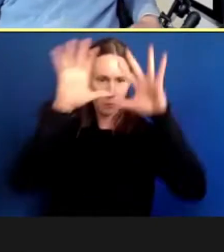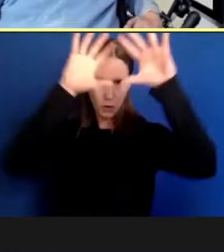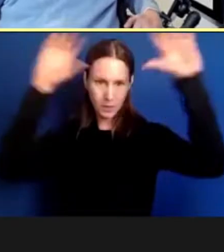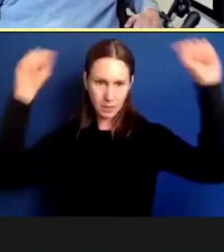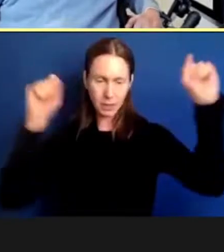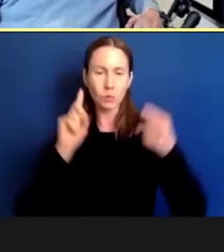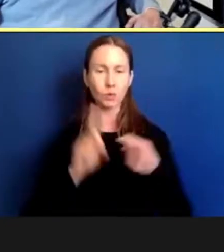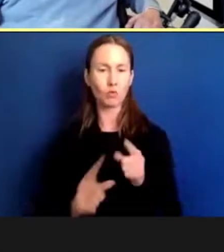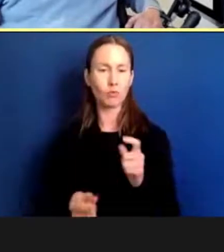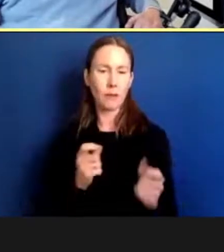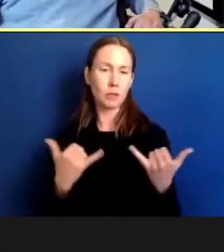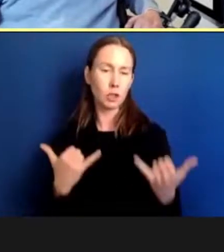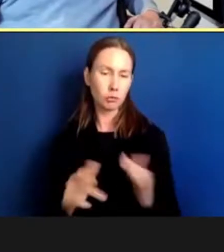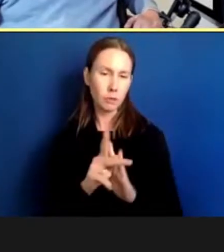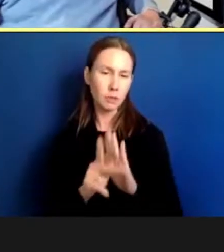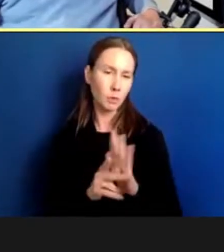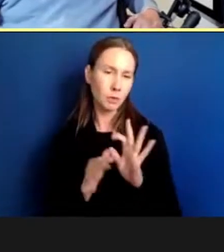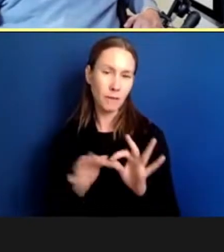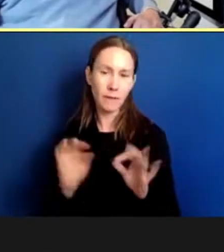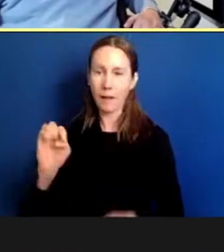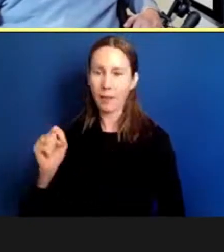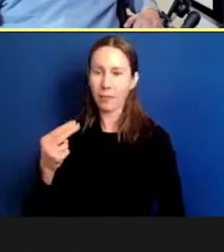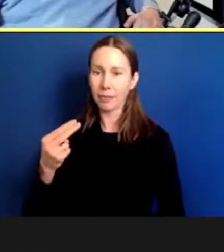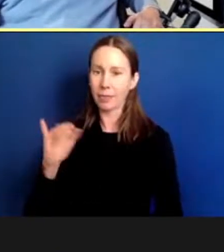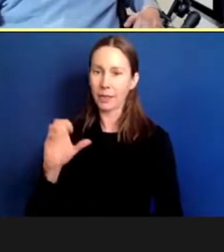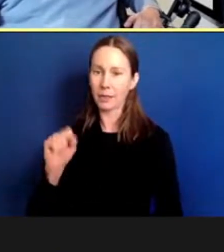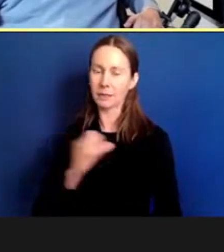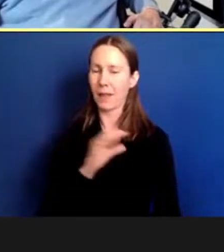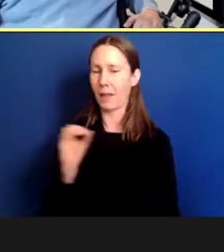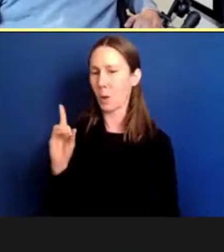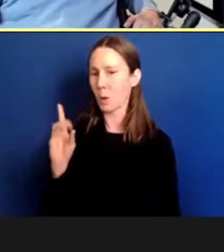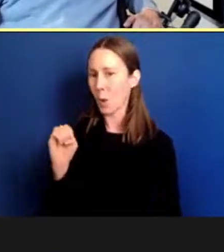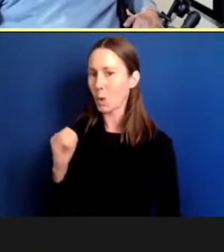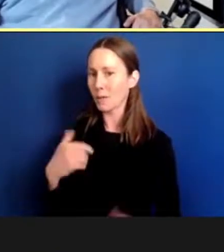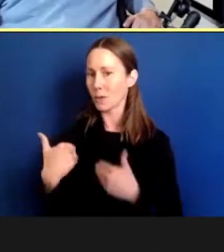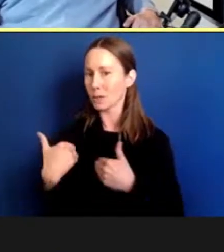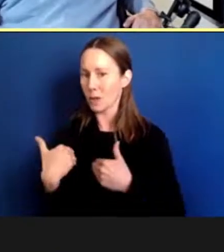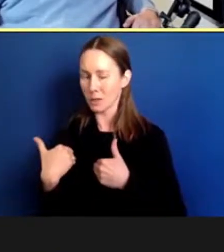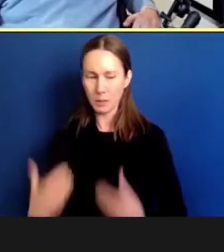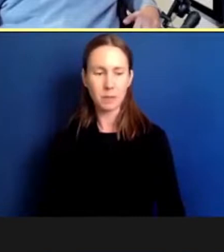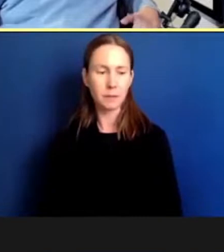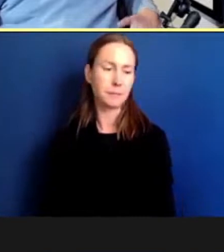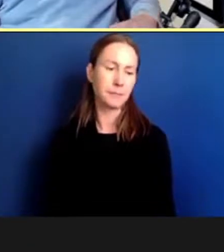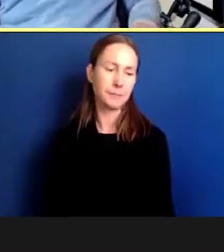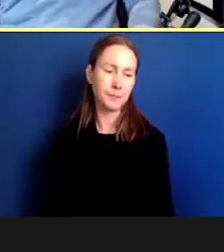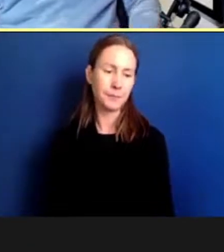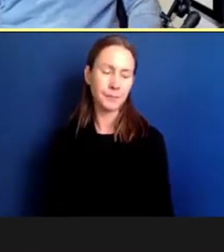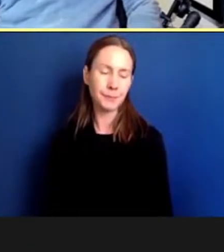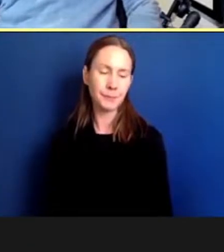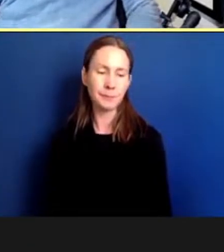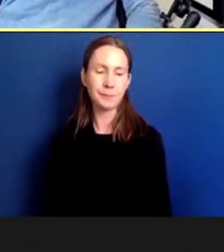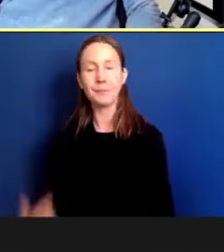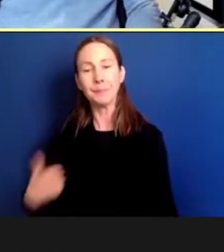Principles of Ethics and Code of Professional Responsibility. Revise them to better reflect